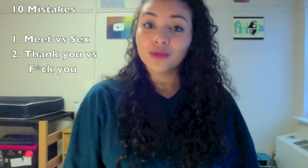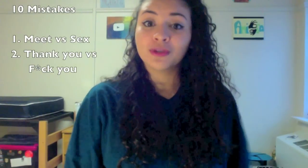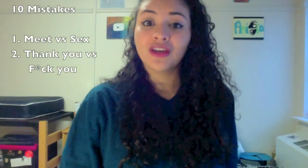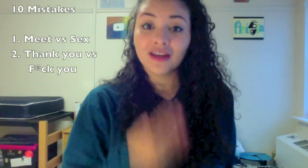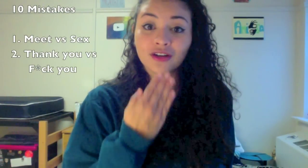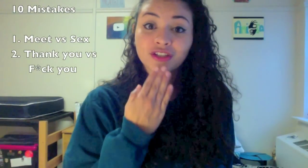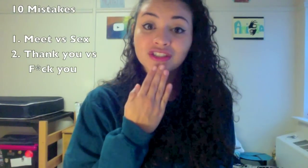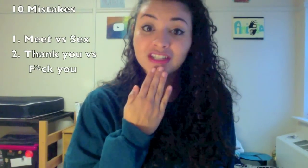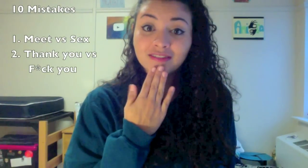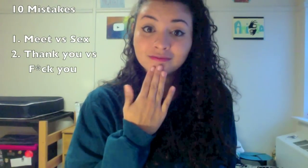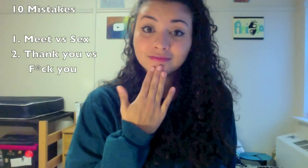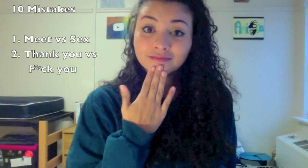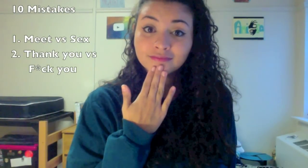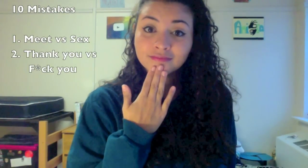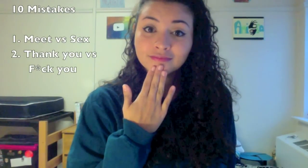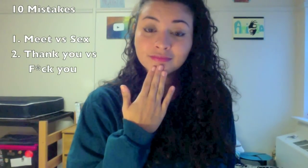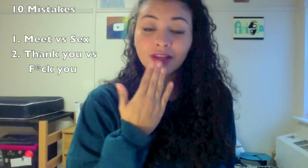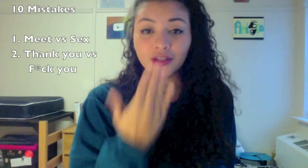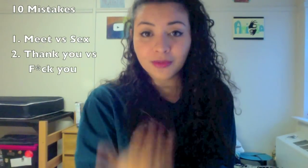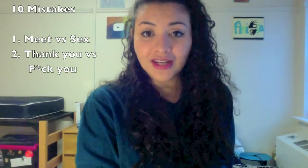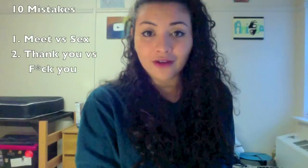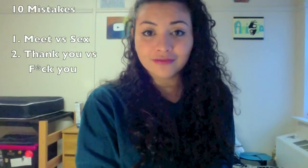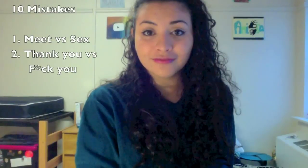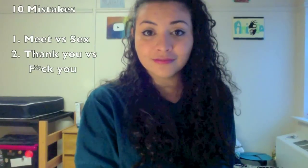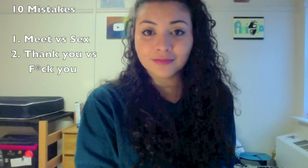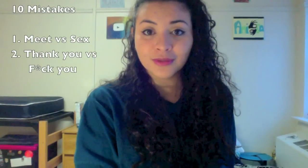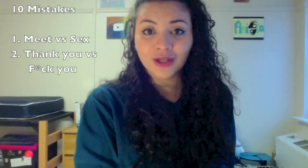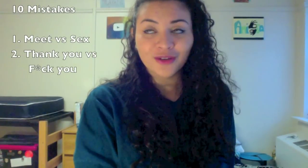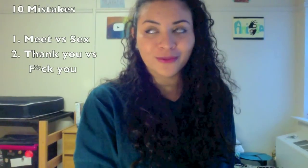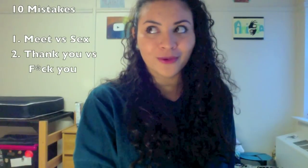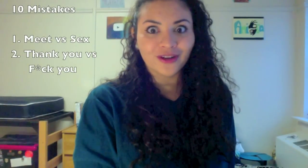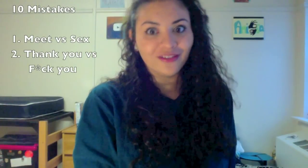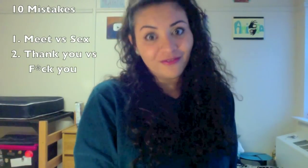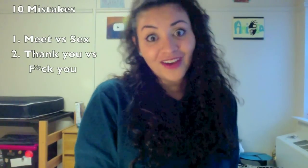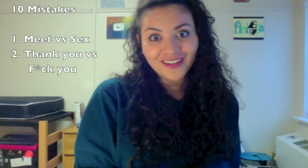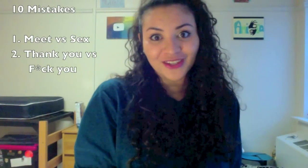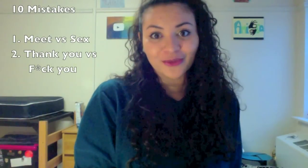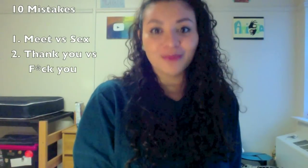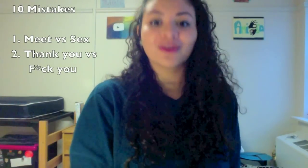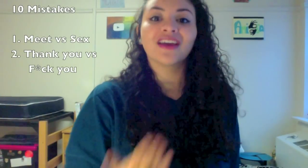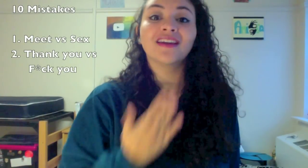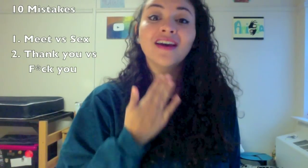you, you put your hand on your chin and you bring it out. For F*ck you, you put your hand